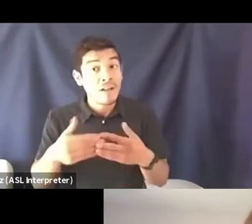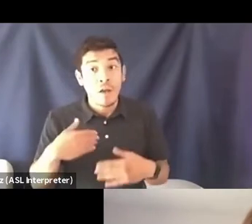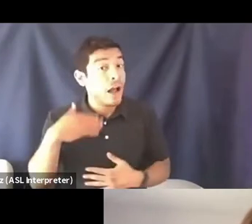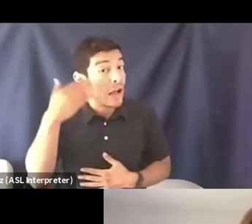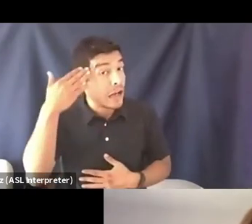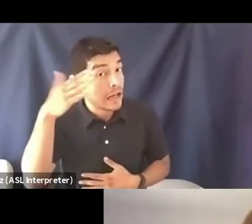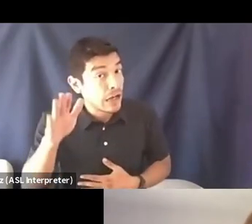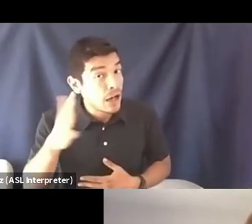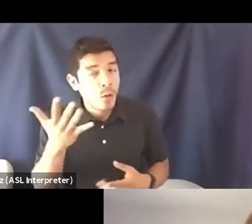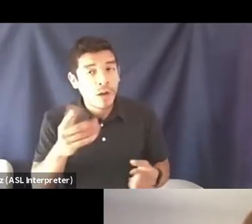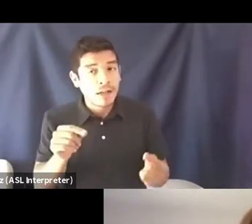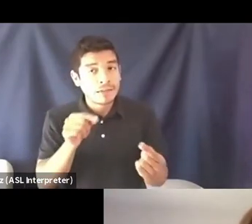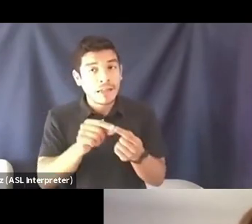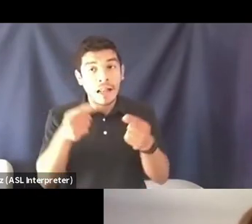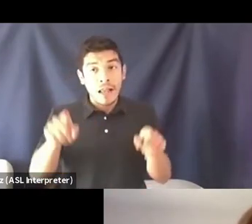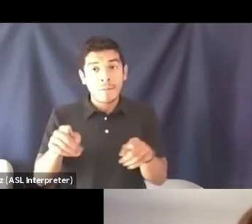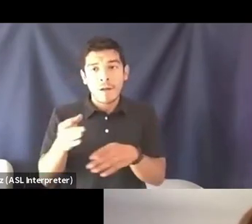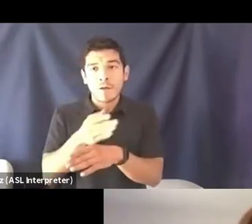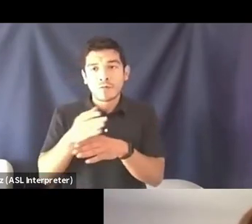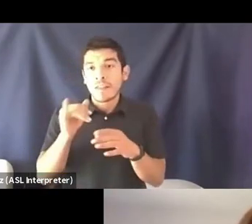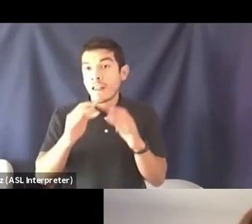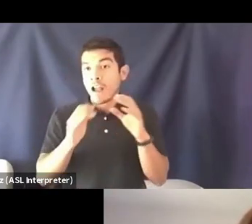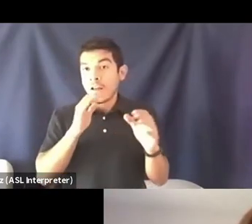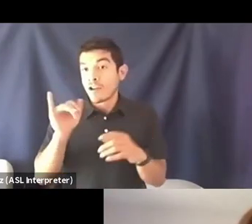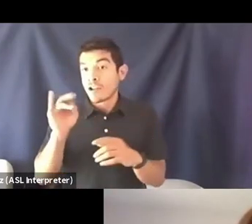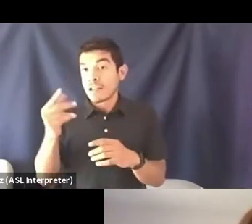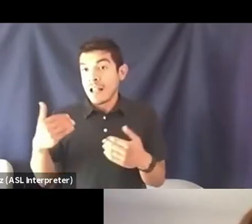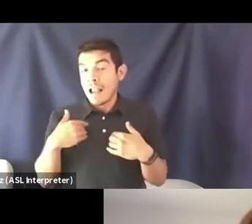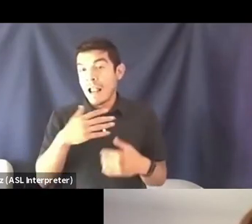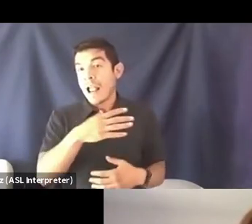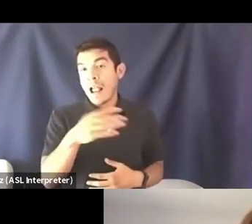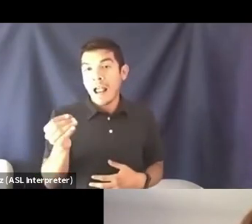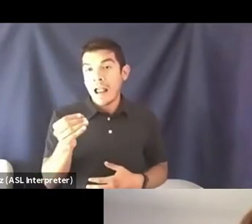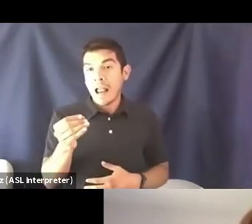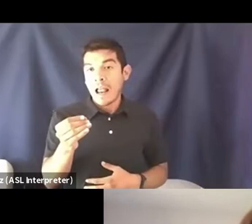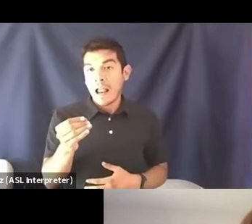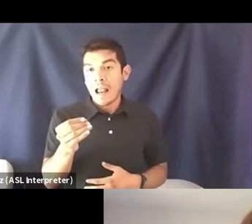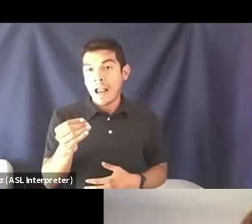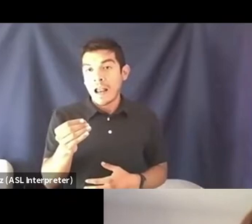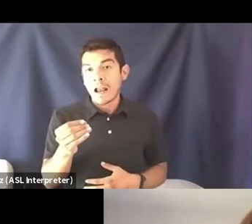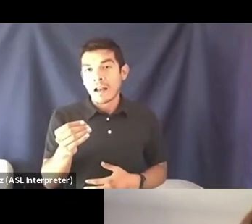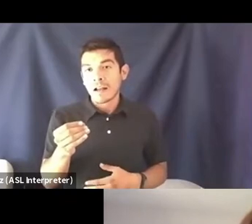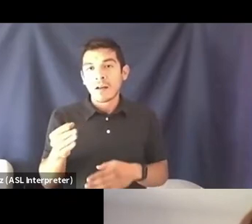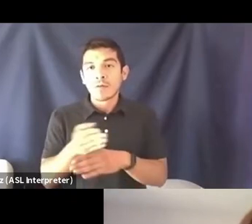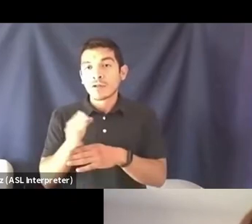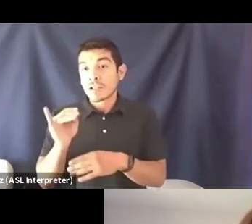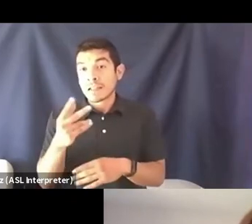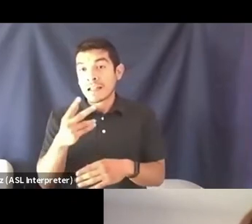what exactly happened between the conversation Yingying had. Between Yingying and the perpetrator.